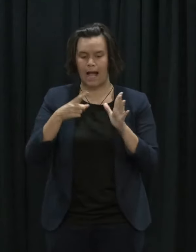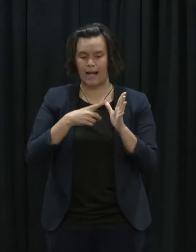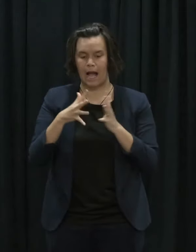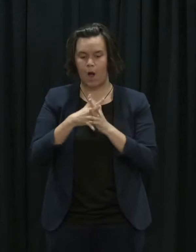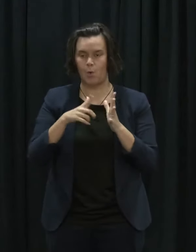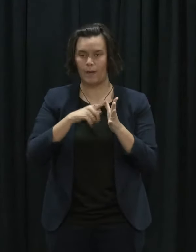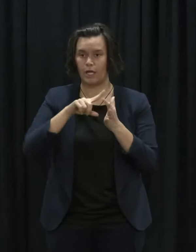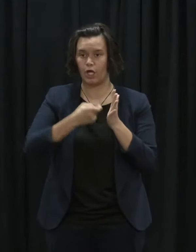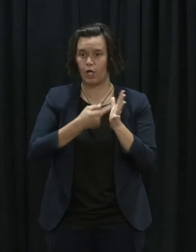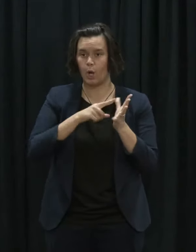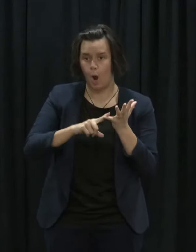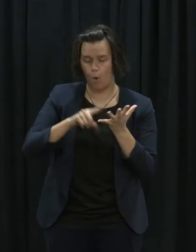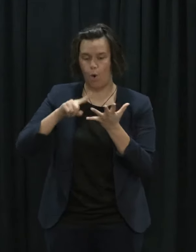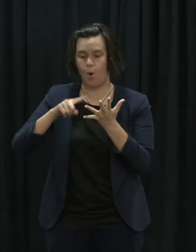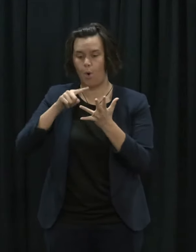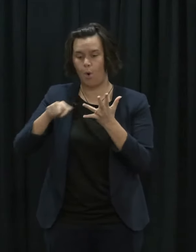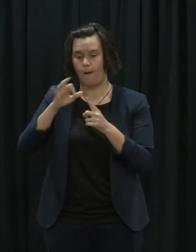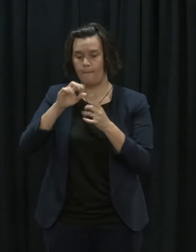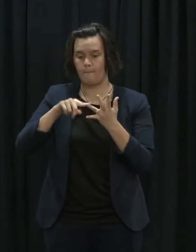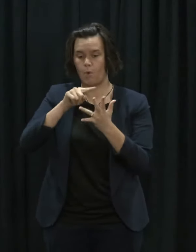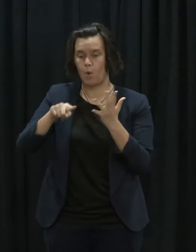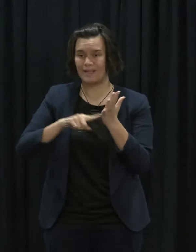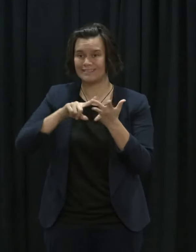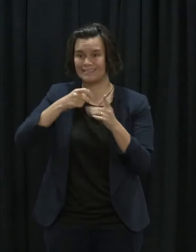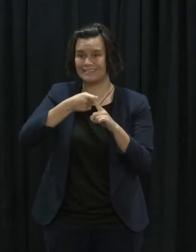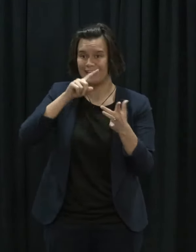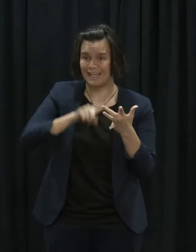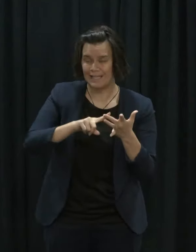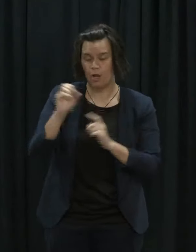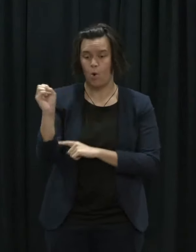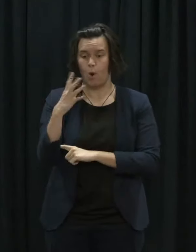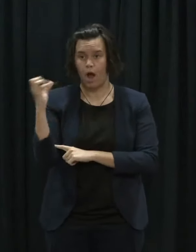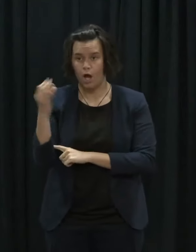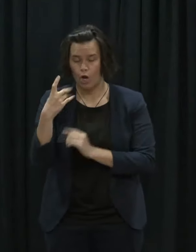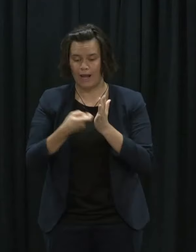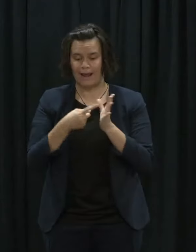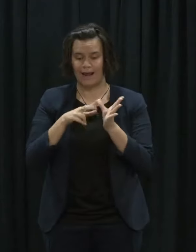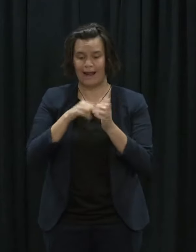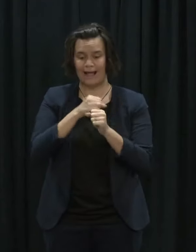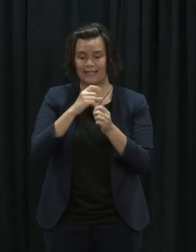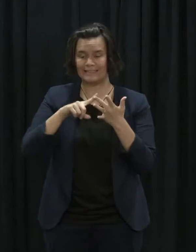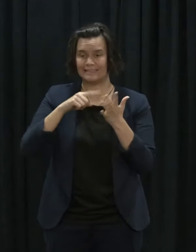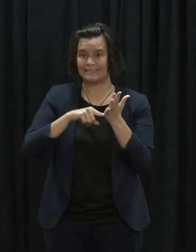It means other regions in red,